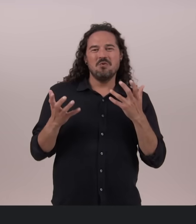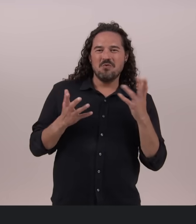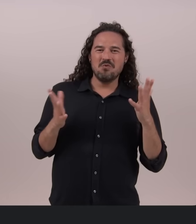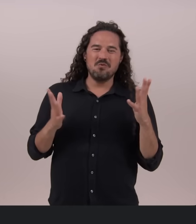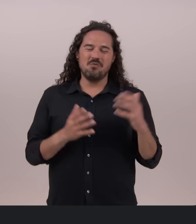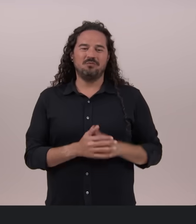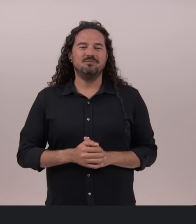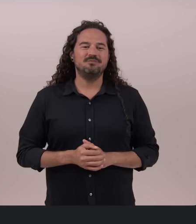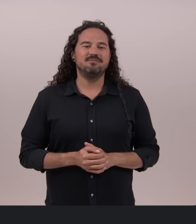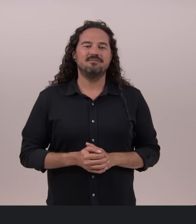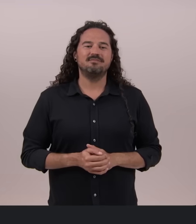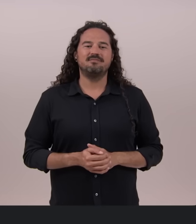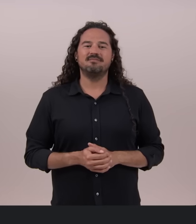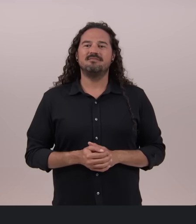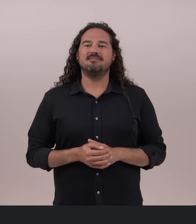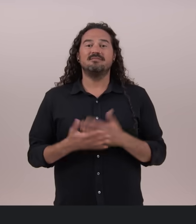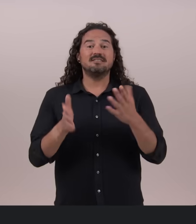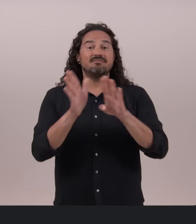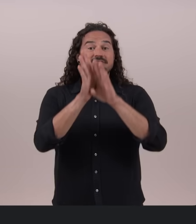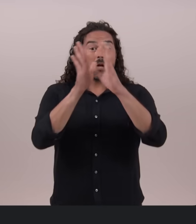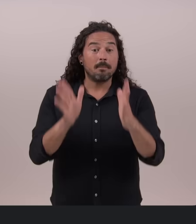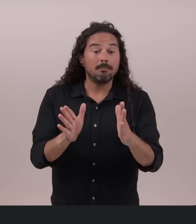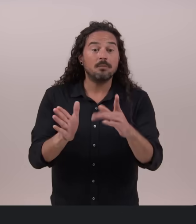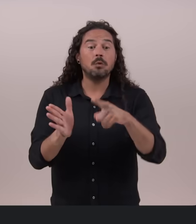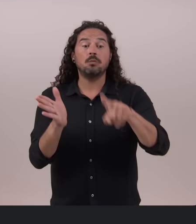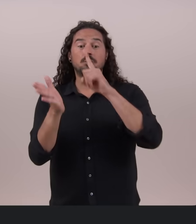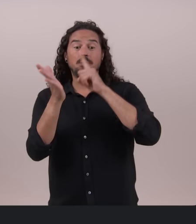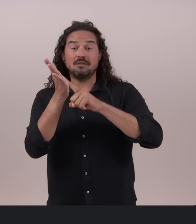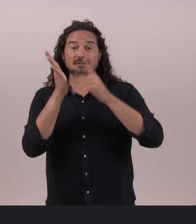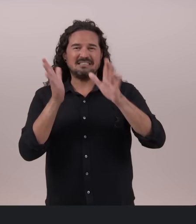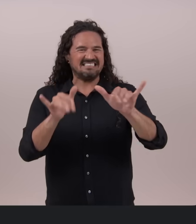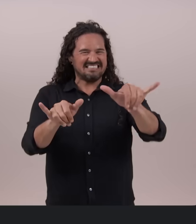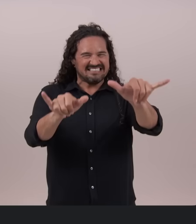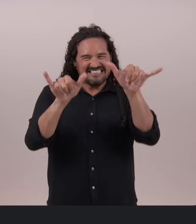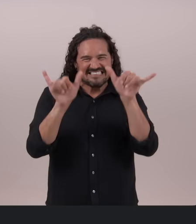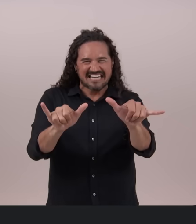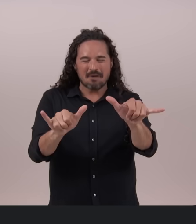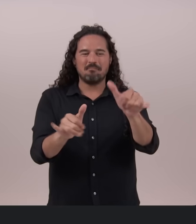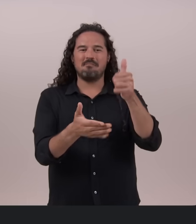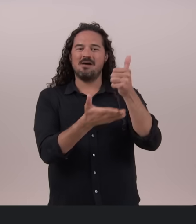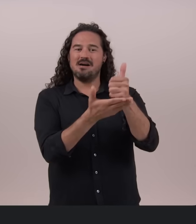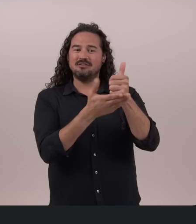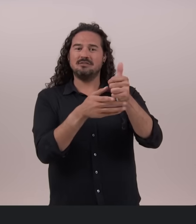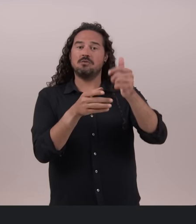It gives developers and researchers the exact same agent harness optimized for Gemini, but